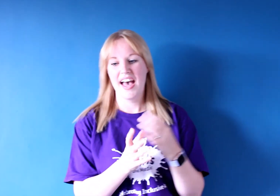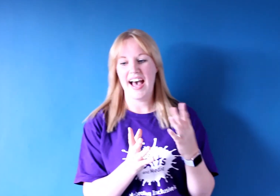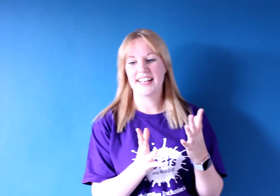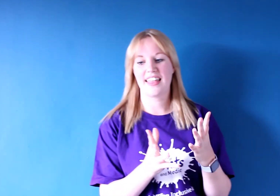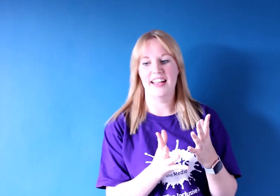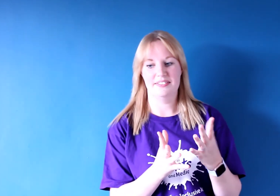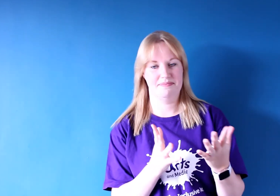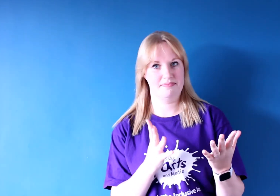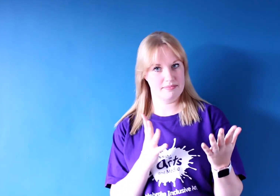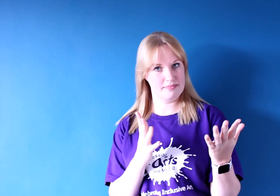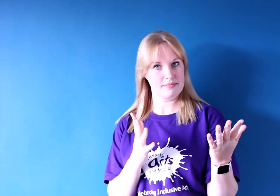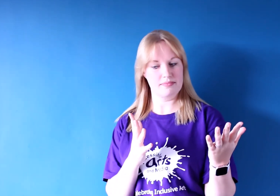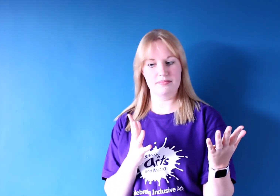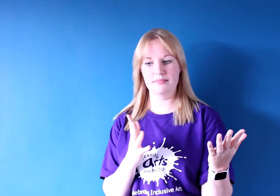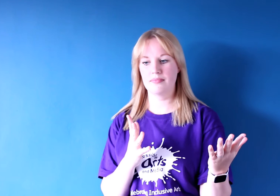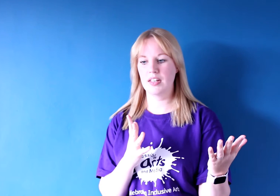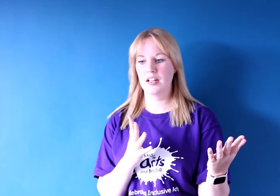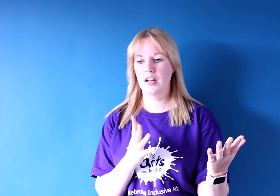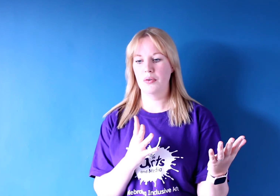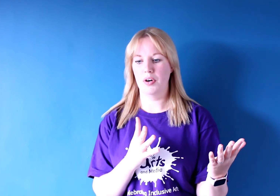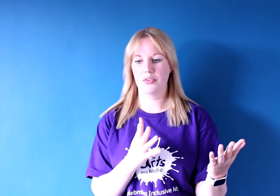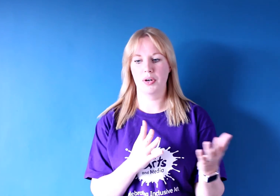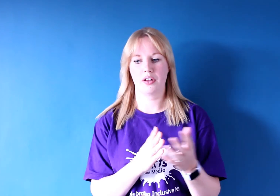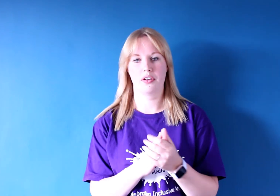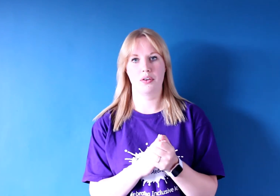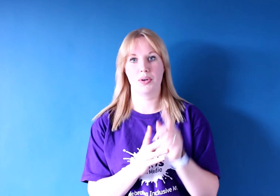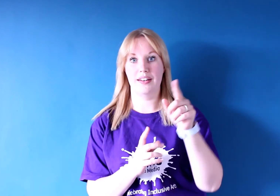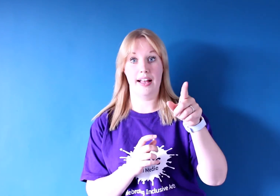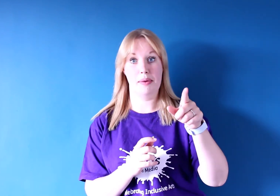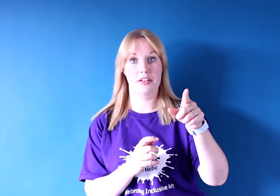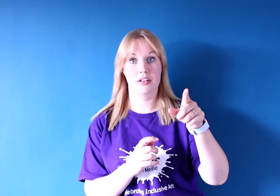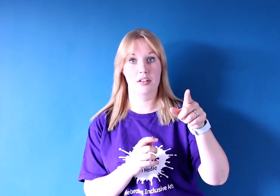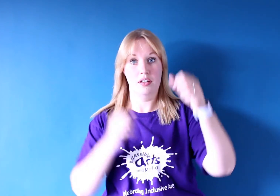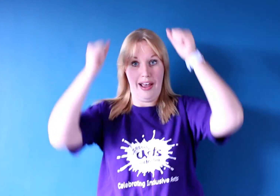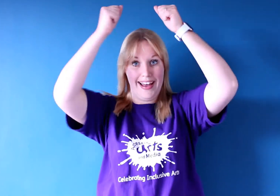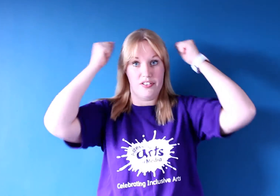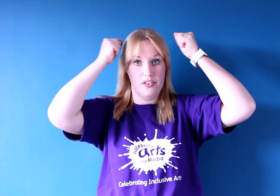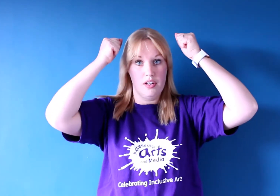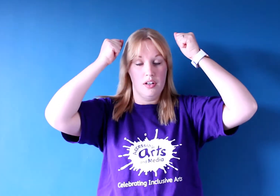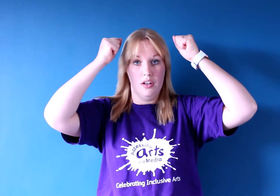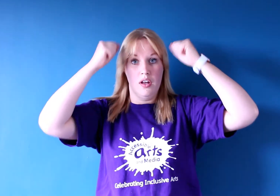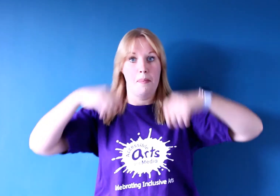And then what we are going to do, we need a helmet - a hat.